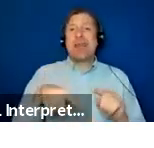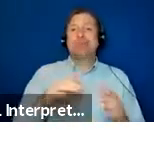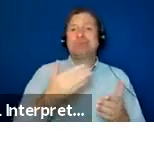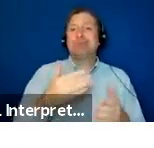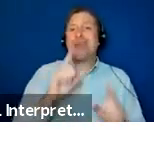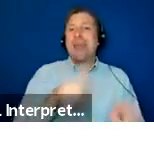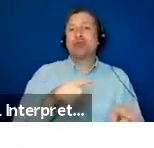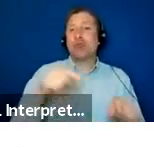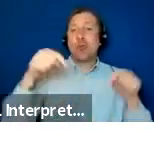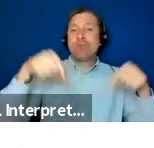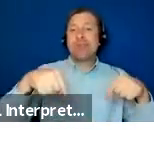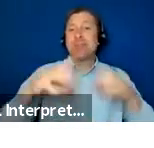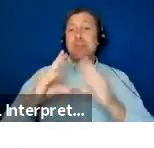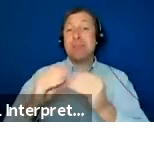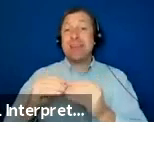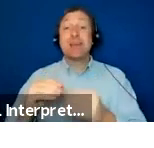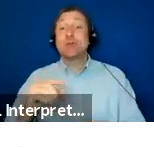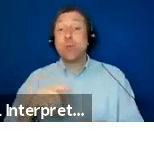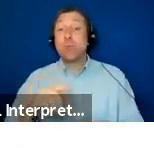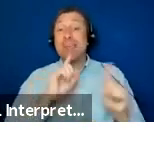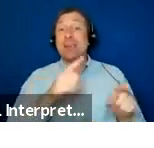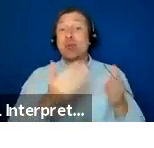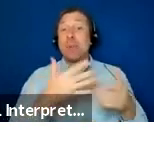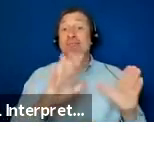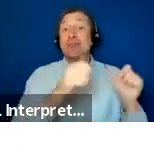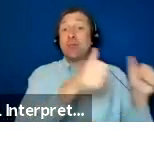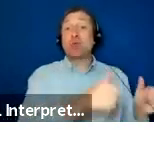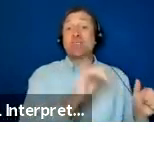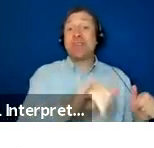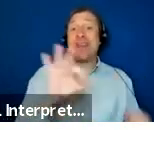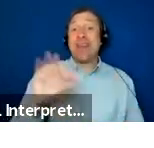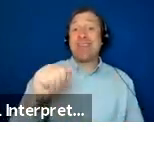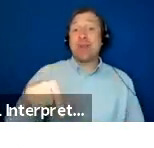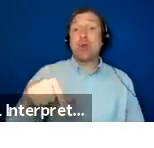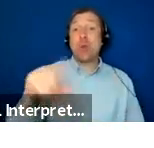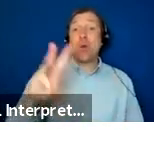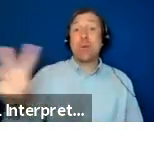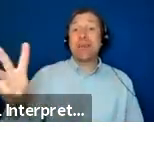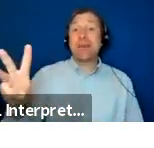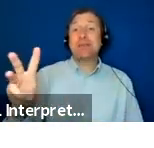then the answer may already be there in the FAQs in our back to work site at sagaftra.org/backtowork.